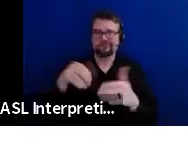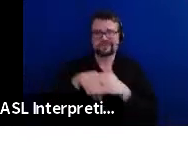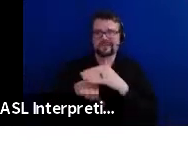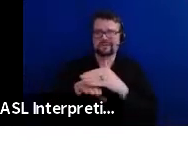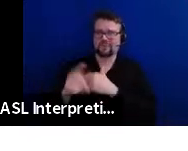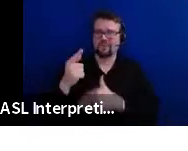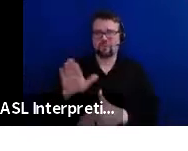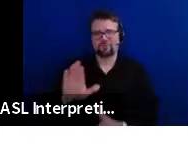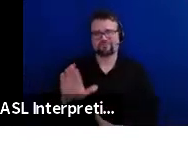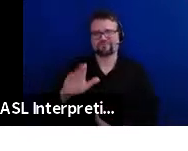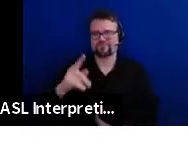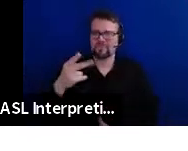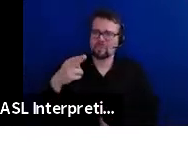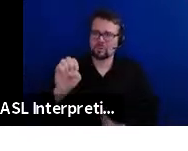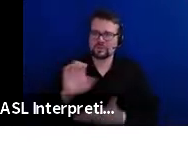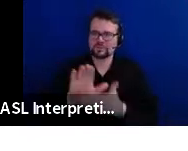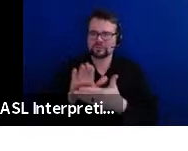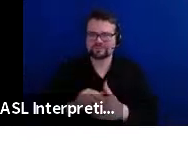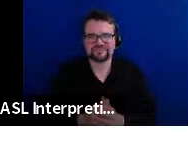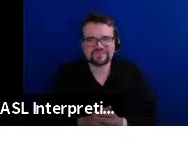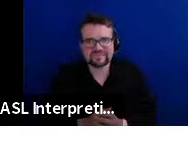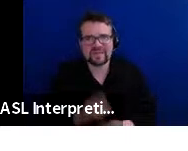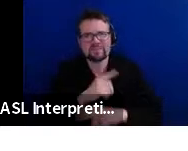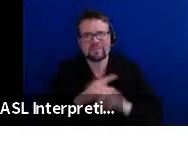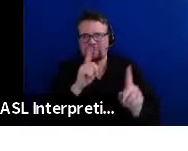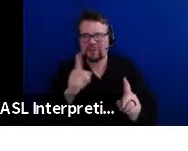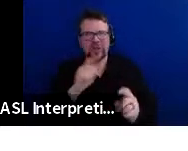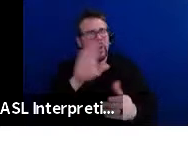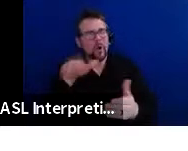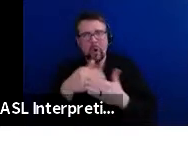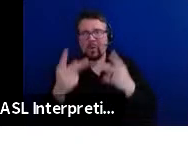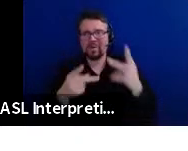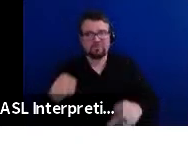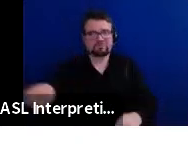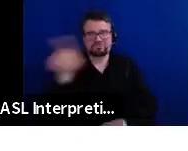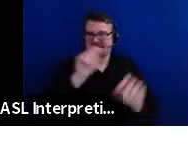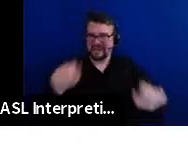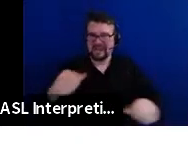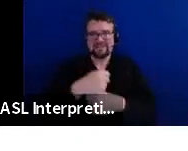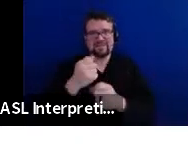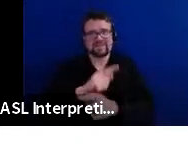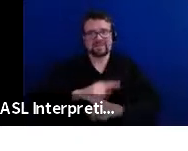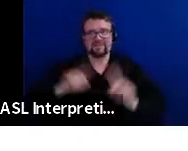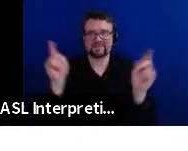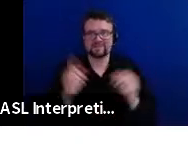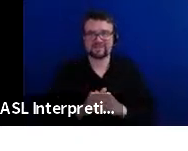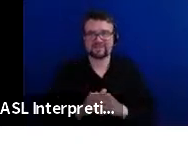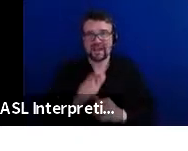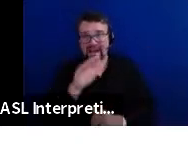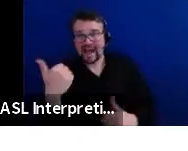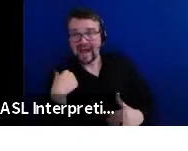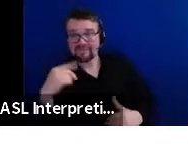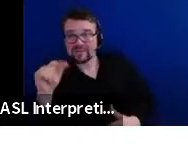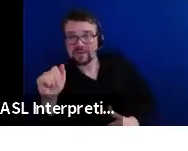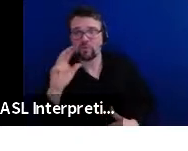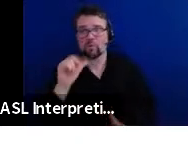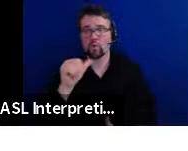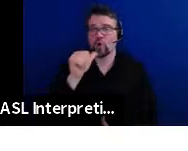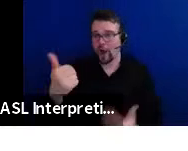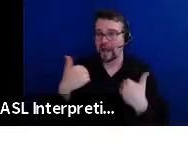THE FACT IS WE CAN ALL BE DIFFERENCE MAKERS WHETHER YOU HAVE A DISABILITY OR NOT. AS PEOPLE WITH DISABILITIES, WE